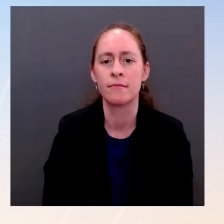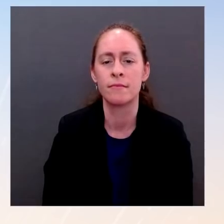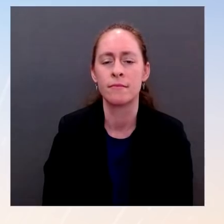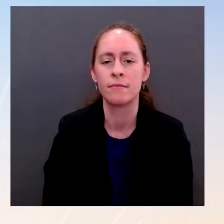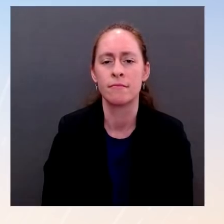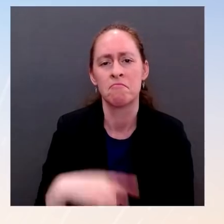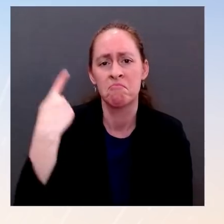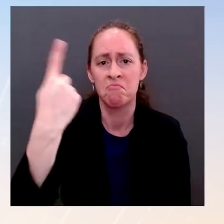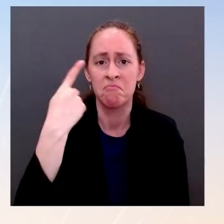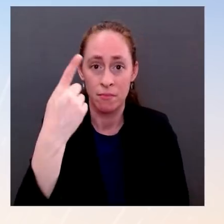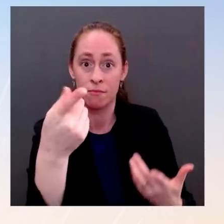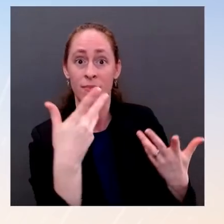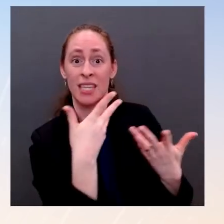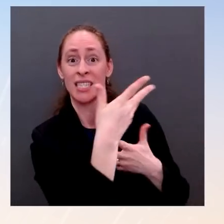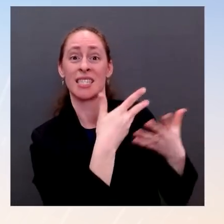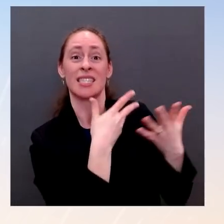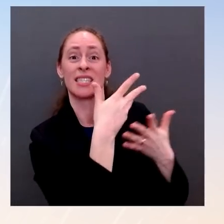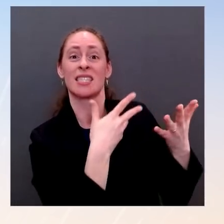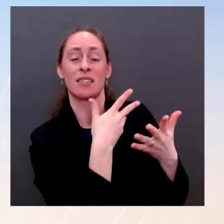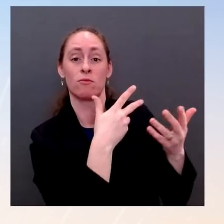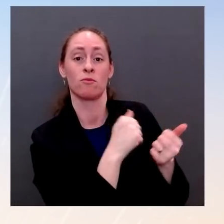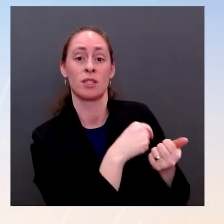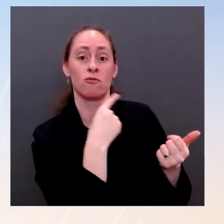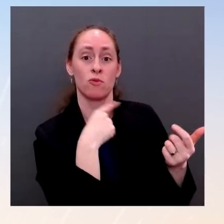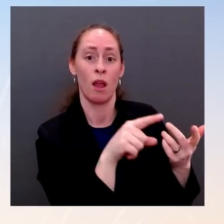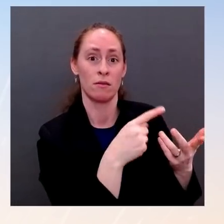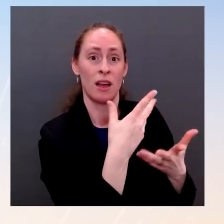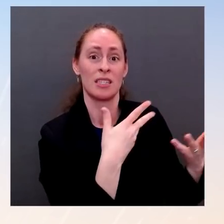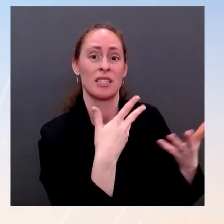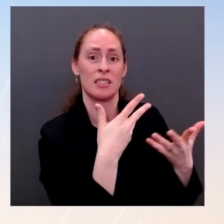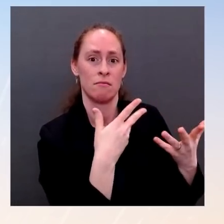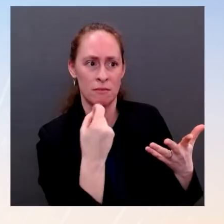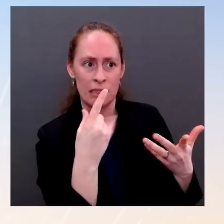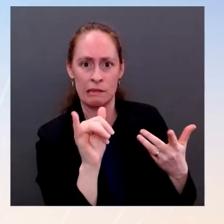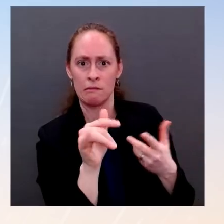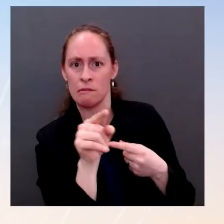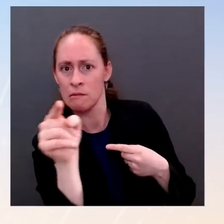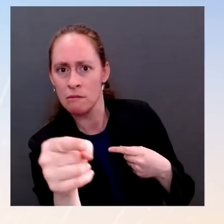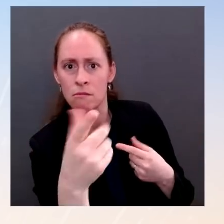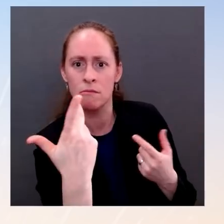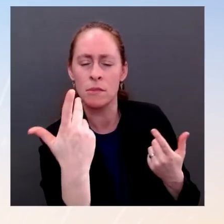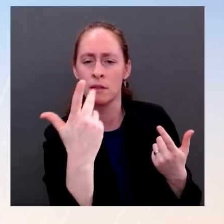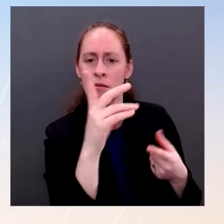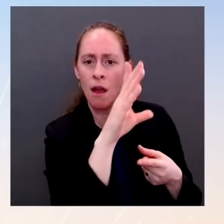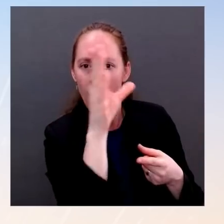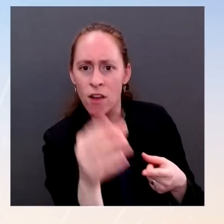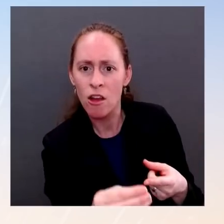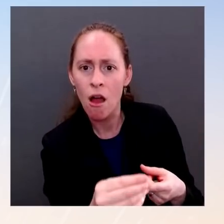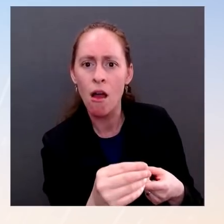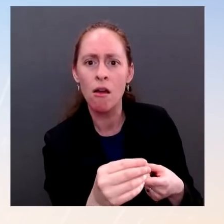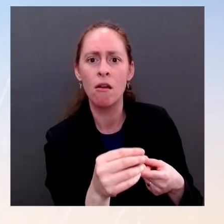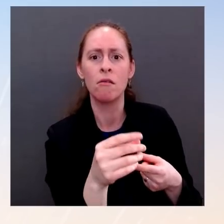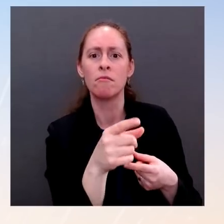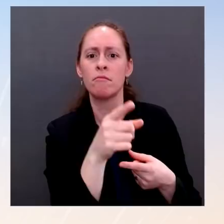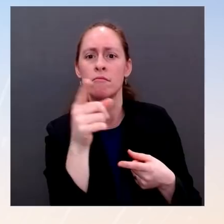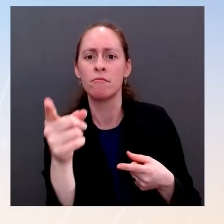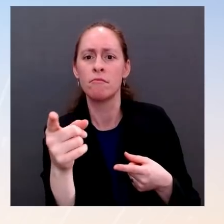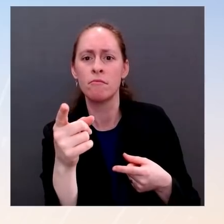Can you share a little bit -- the level of interest to this program from the countries that you visited? And why has there been a holdup?